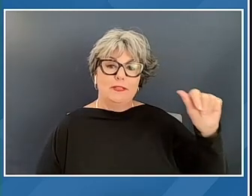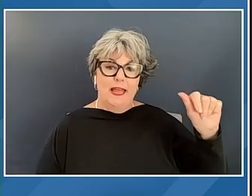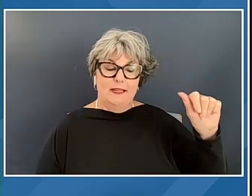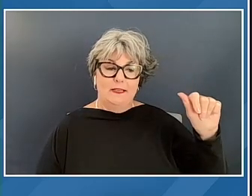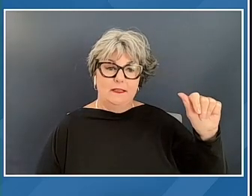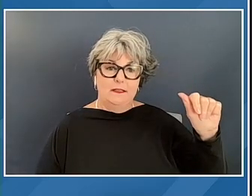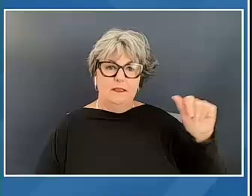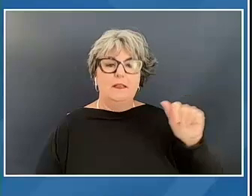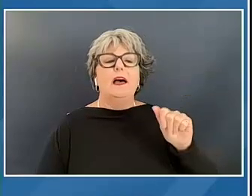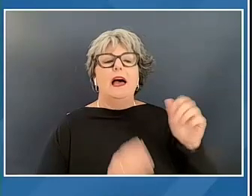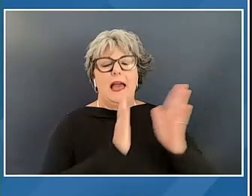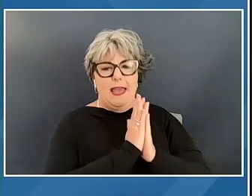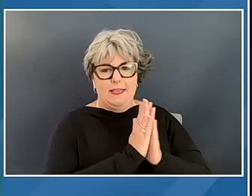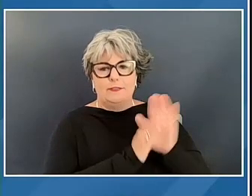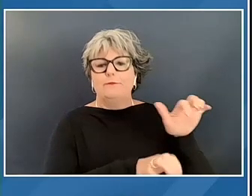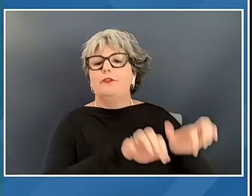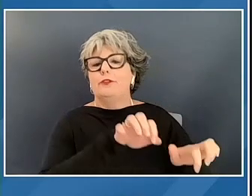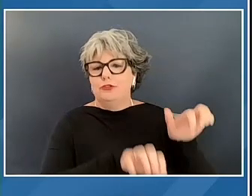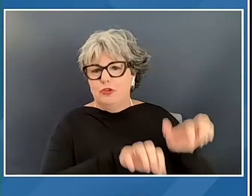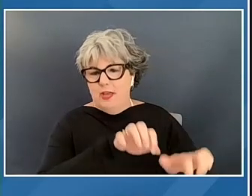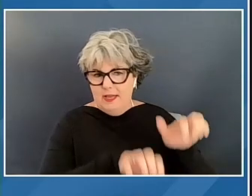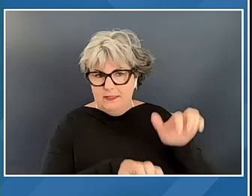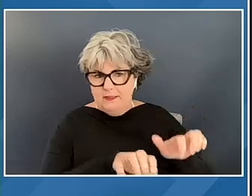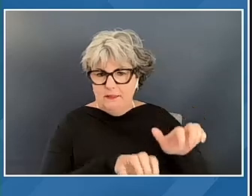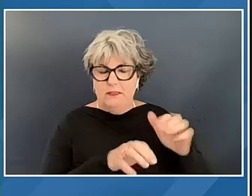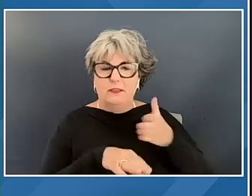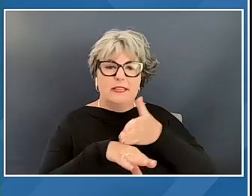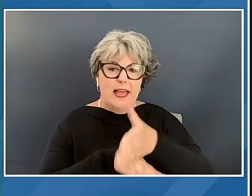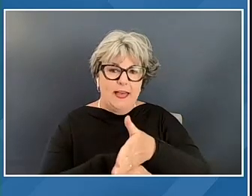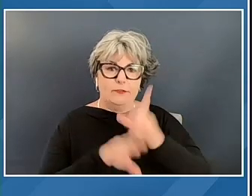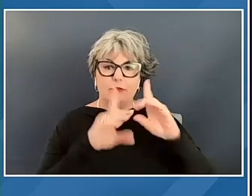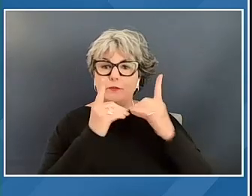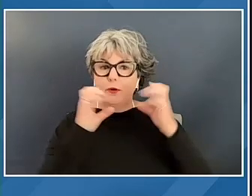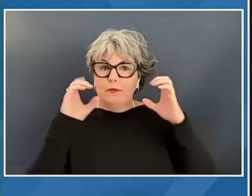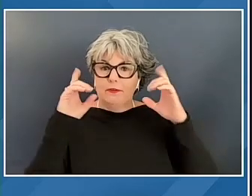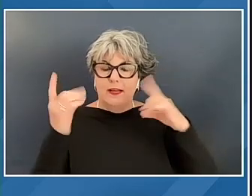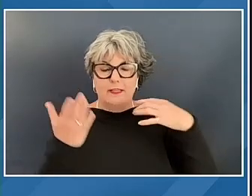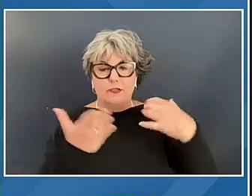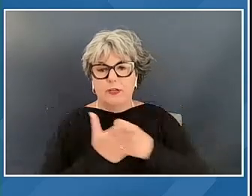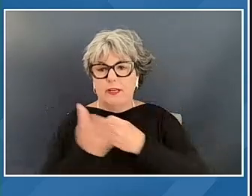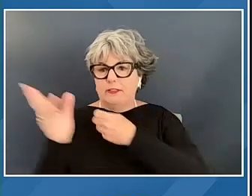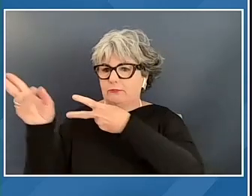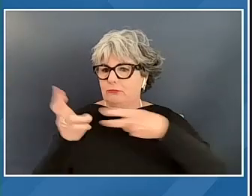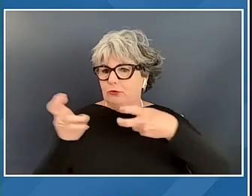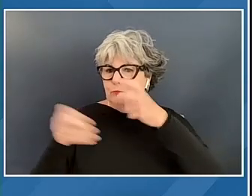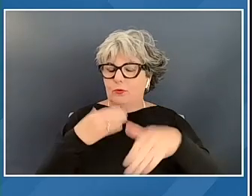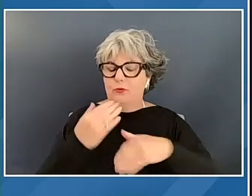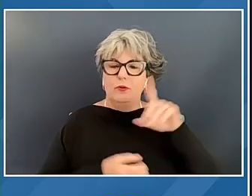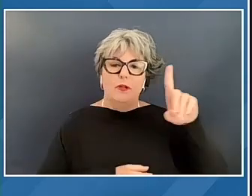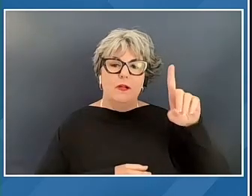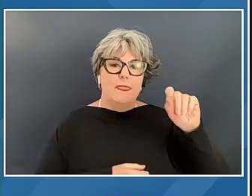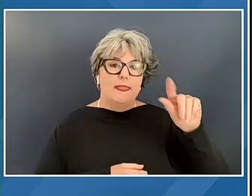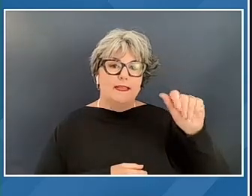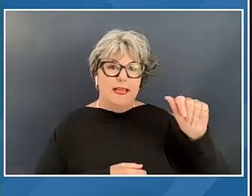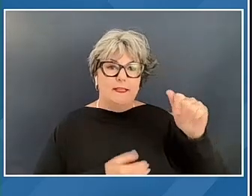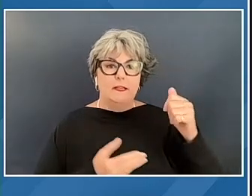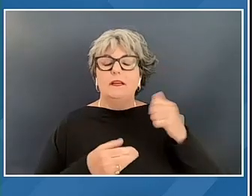because we're going to want to come back to the table after the Department has had a chance to pull that data. We crunch numbers all the time for all the